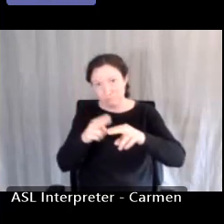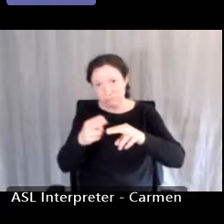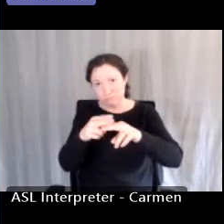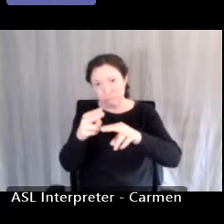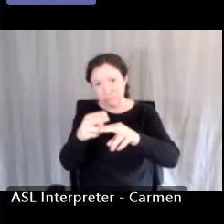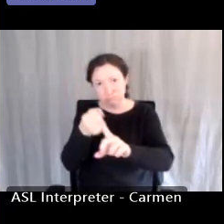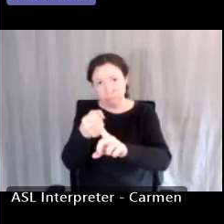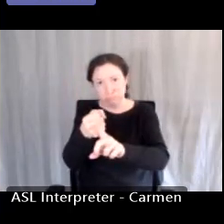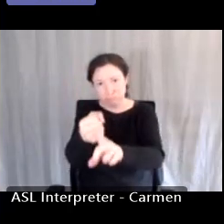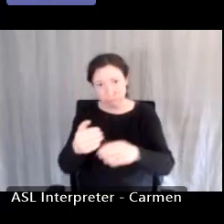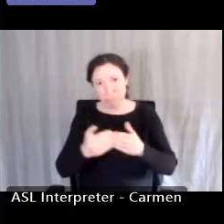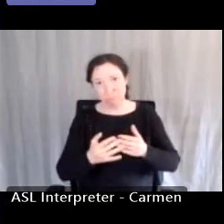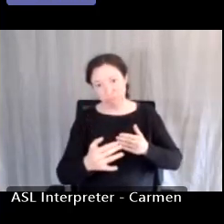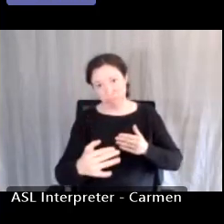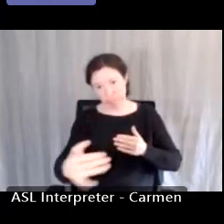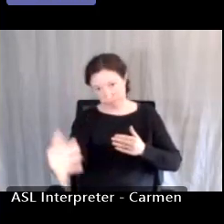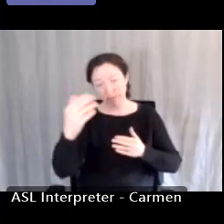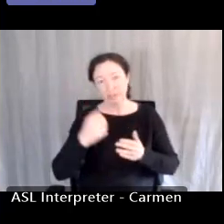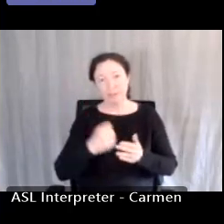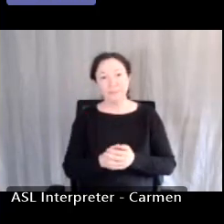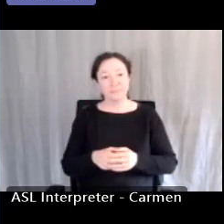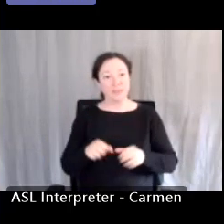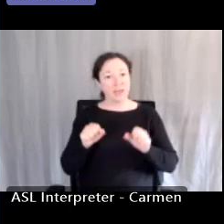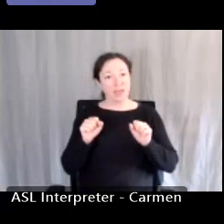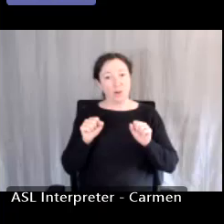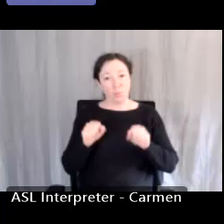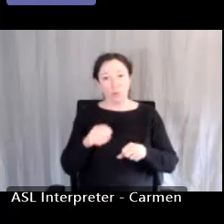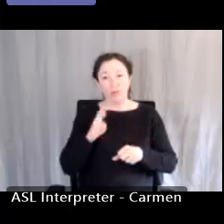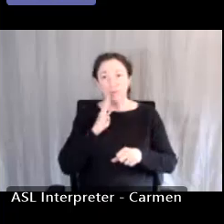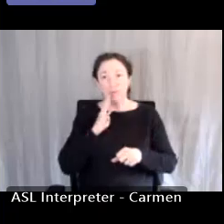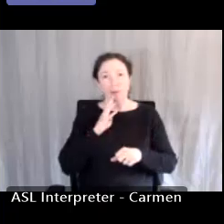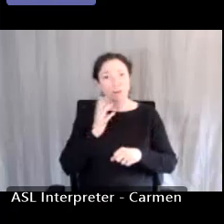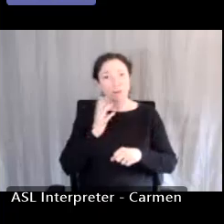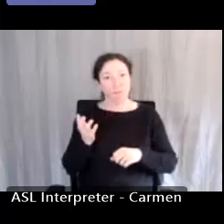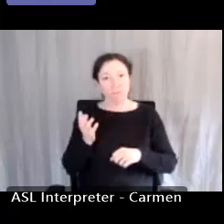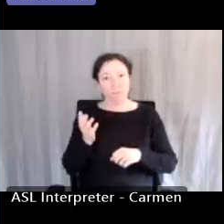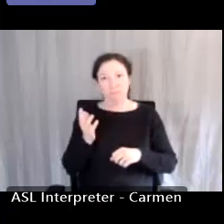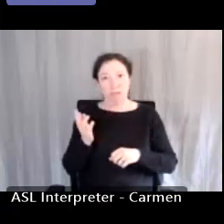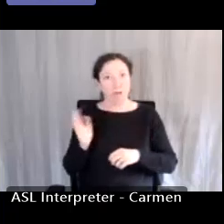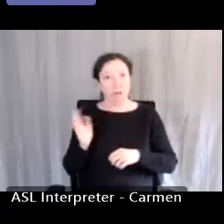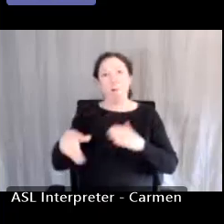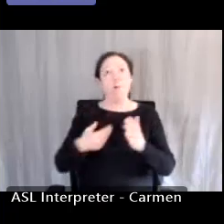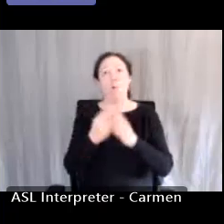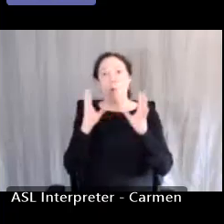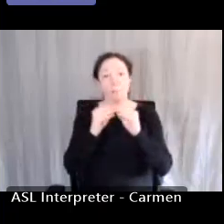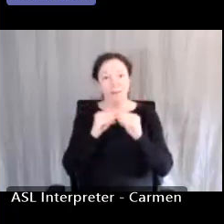Metabolic, we, we could do a whole thing just on metabolic endotoxemia. So when you have an overgrowth of these, these,